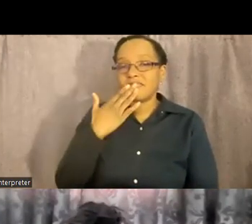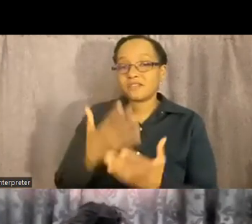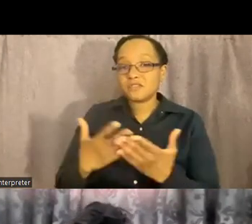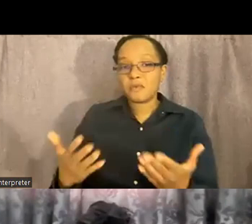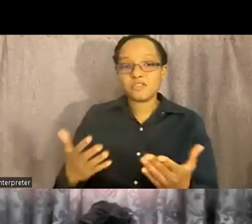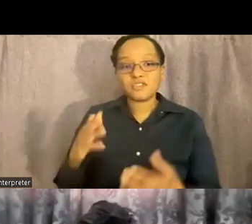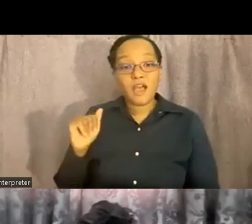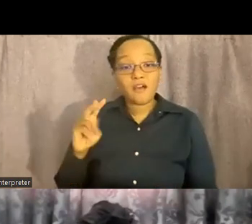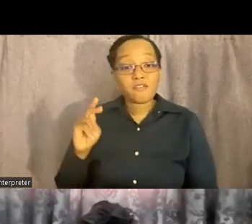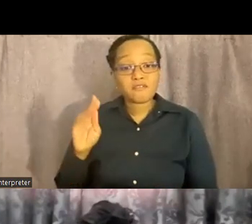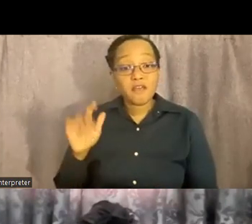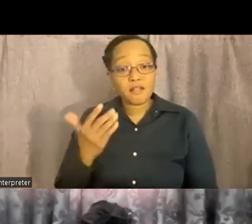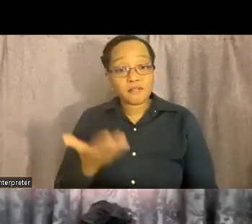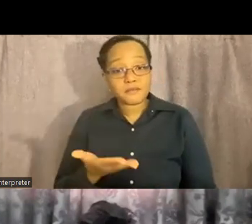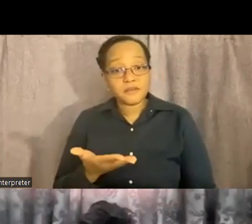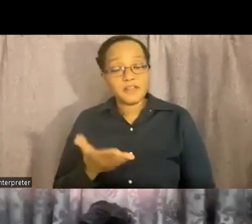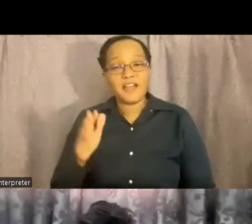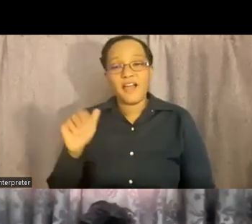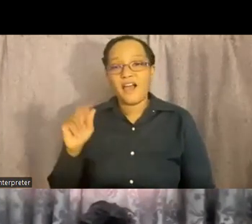I concur with that.